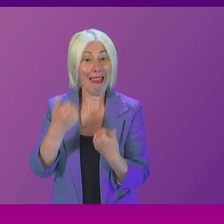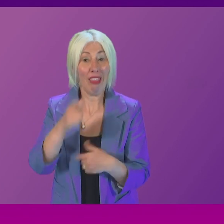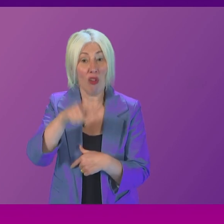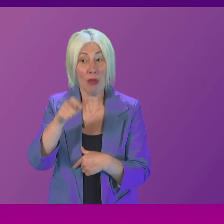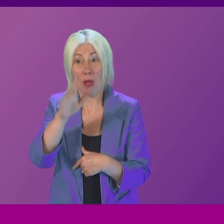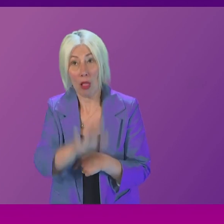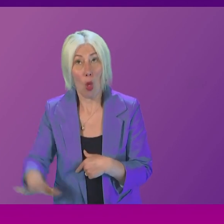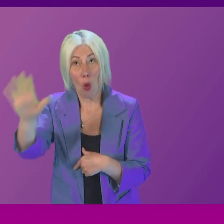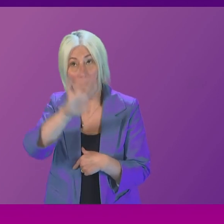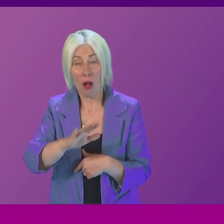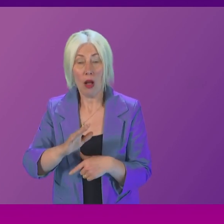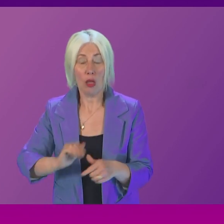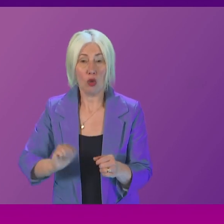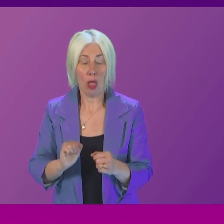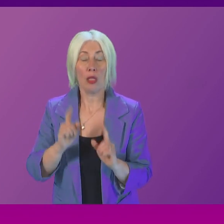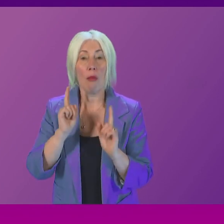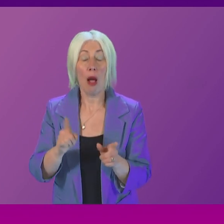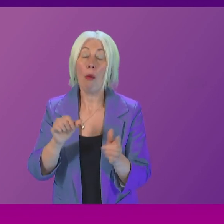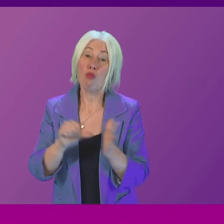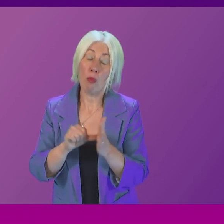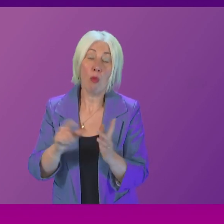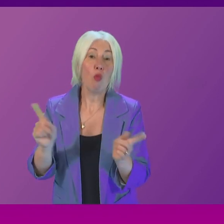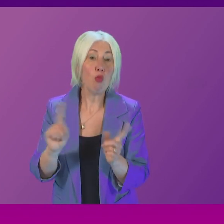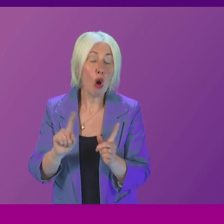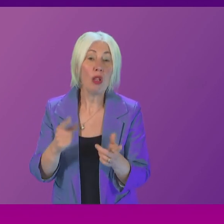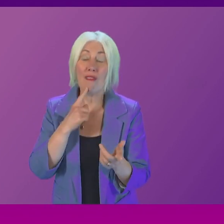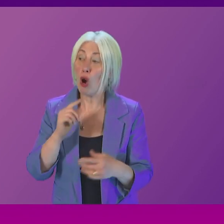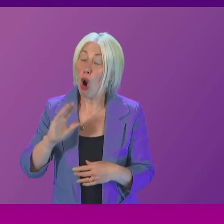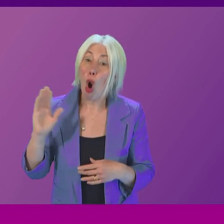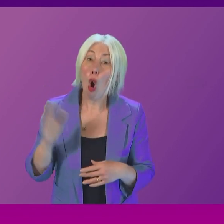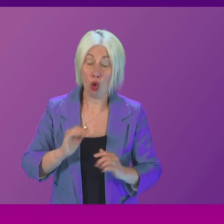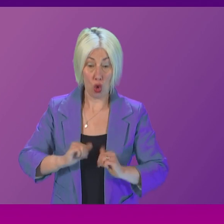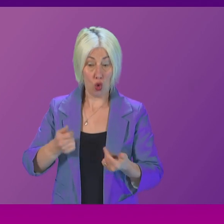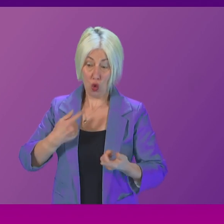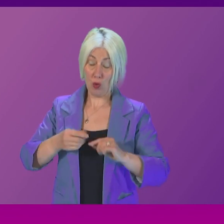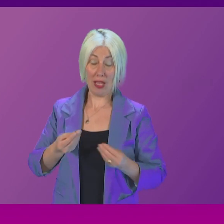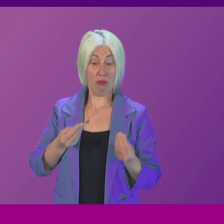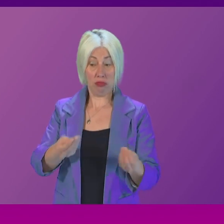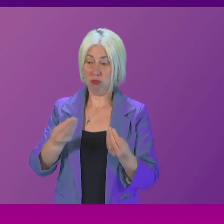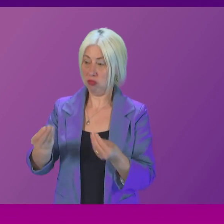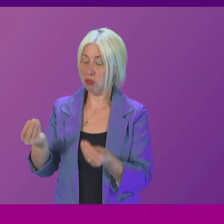The unfortunate problem is that, for all the good that we can do, the actions of the UK